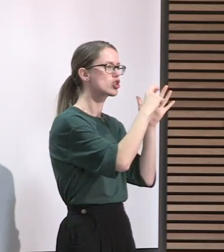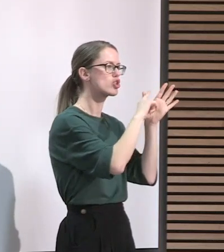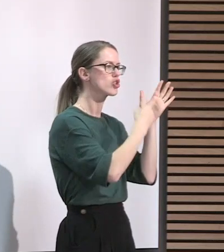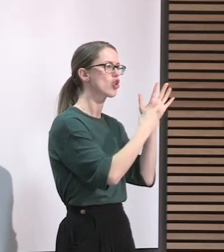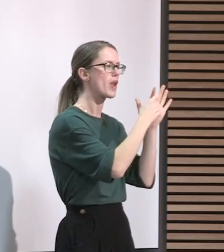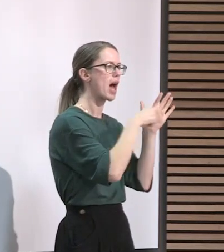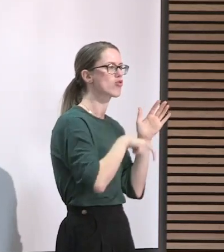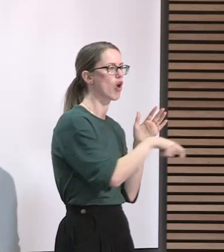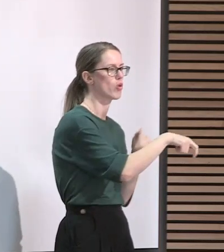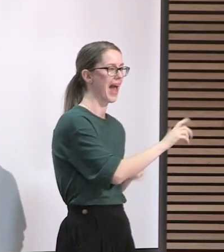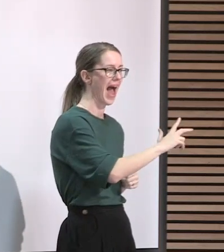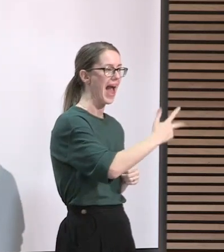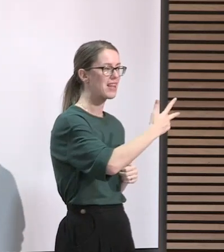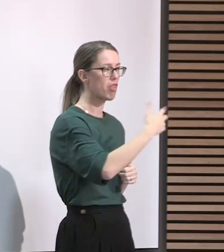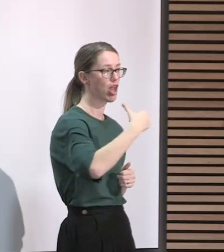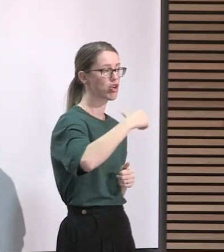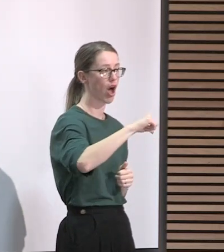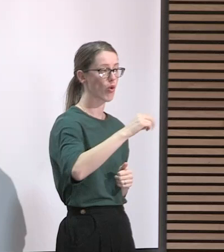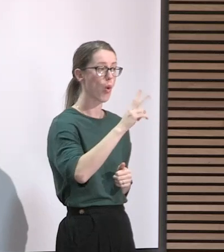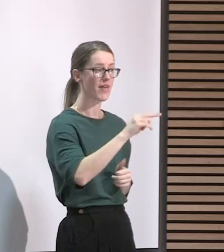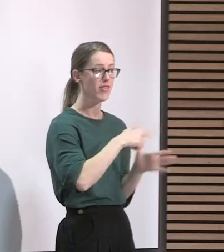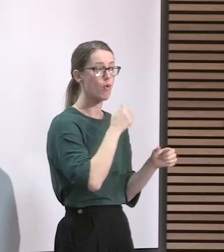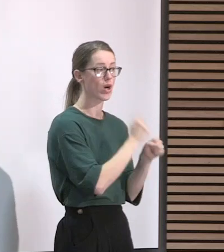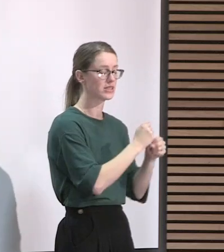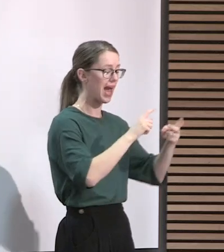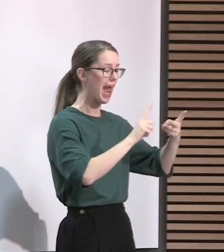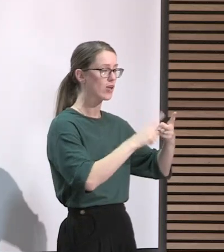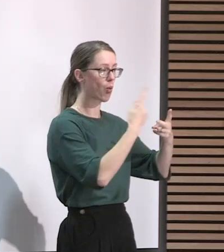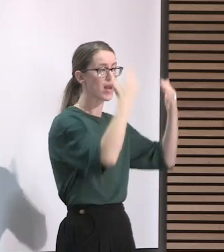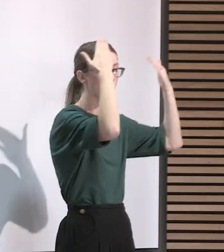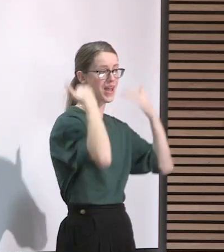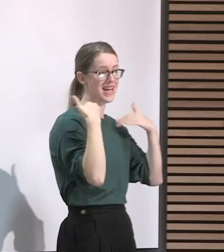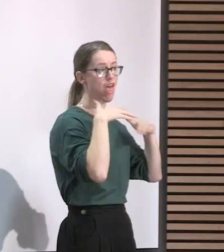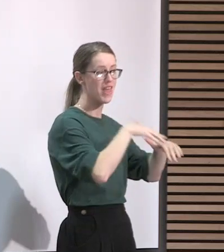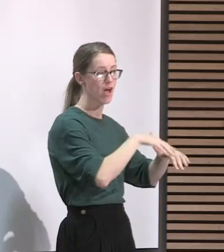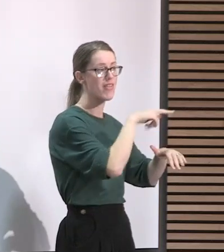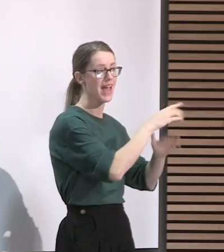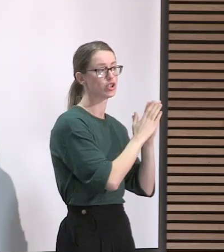They are, services held at the church, on Stoddard Road, on